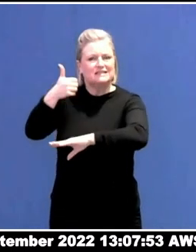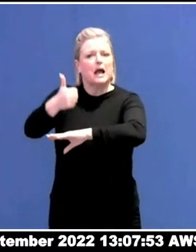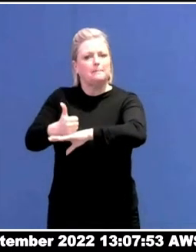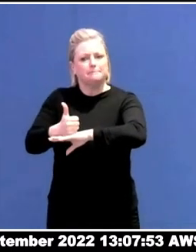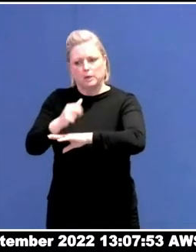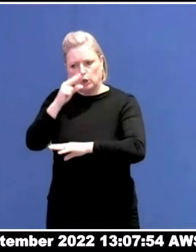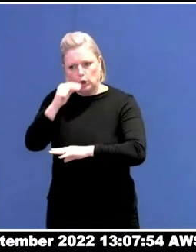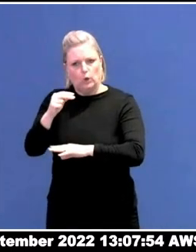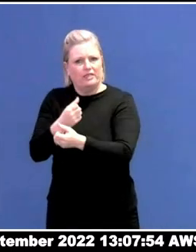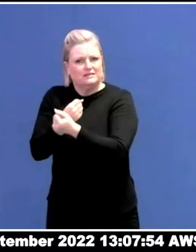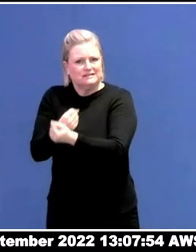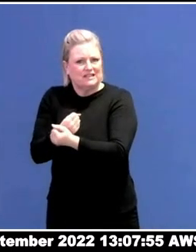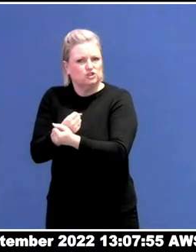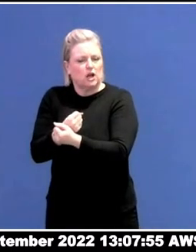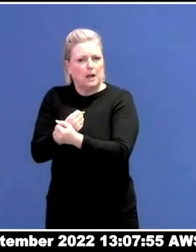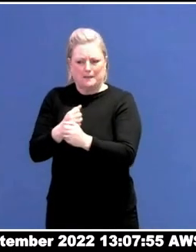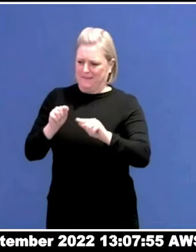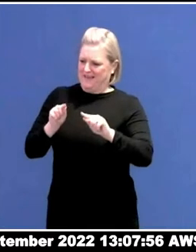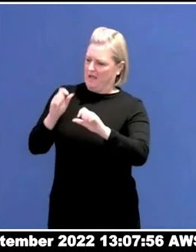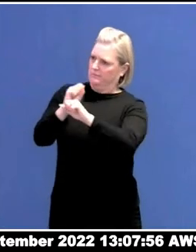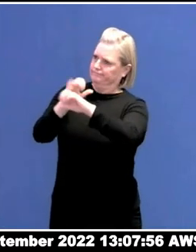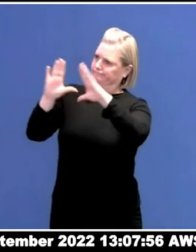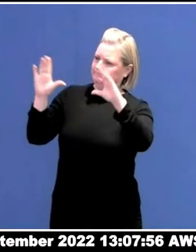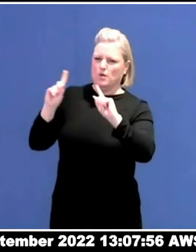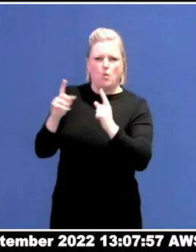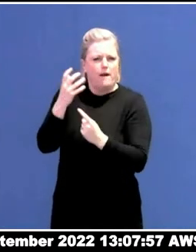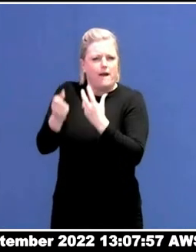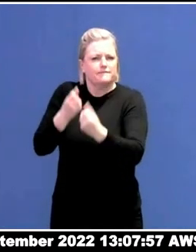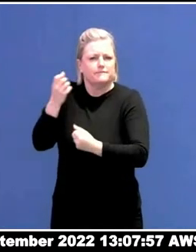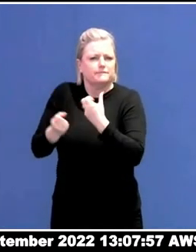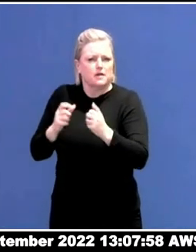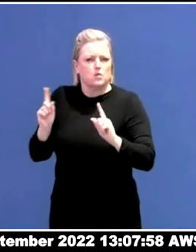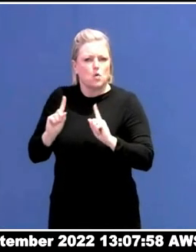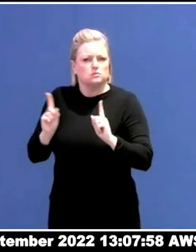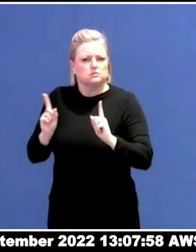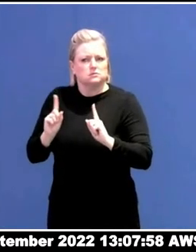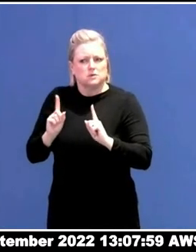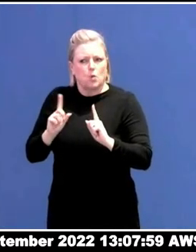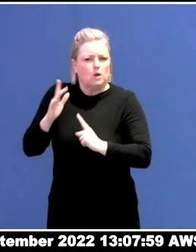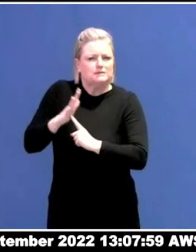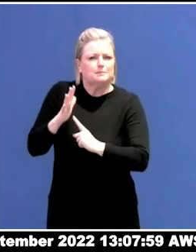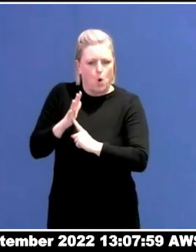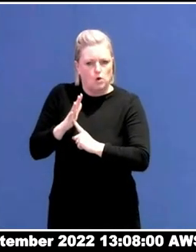What would be its characteristics, based on your experience? And can I start with you, Ms Sharma?